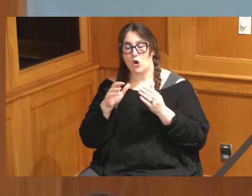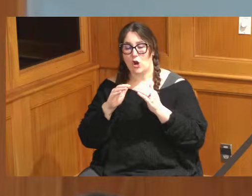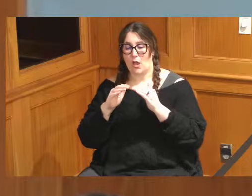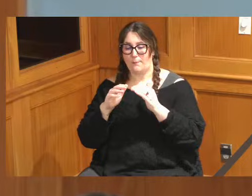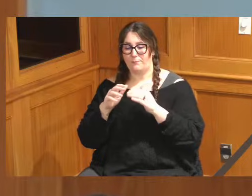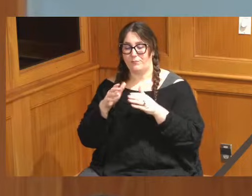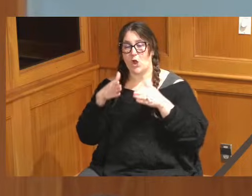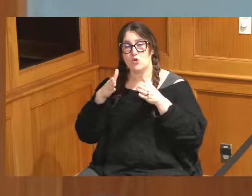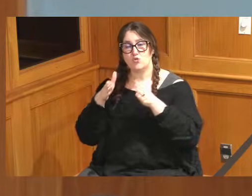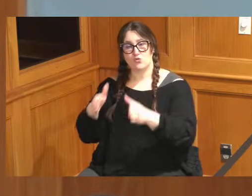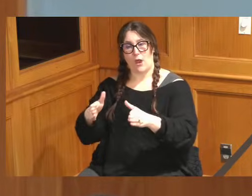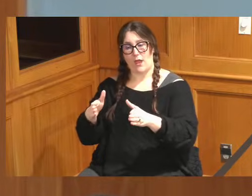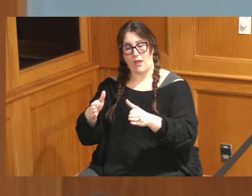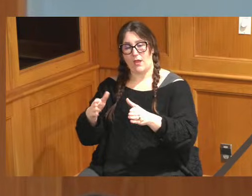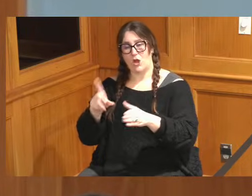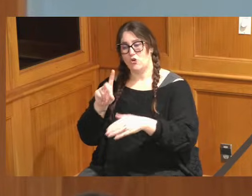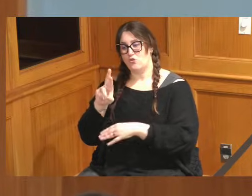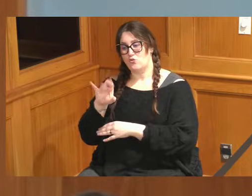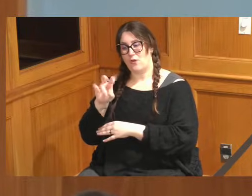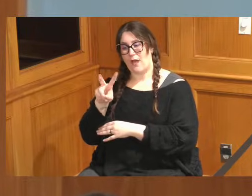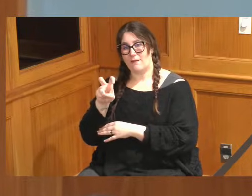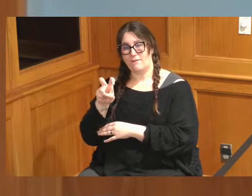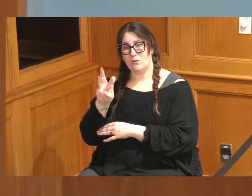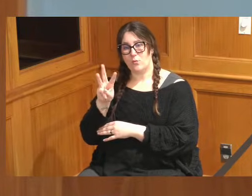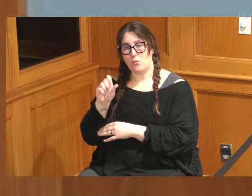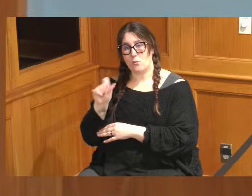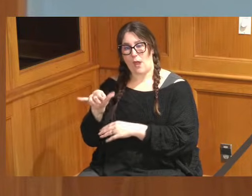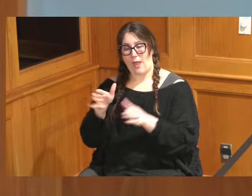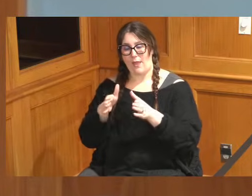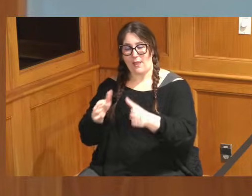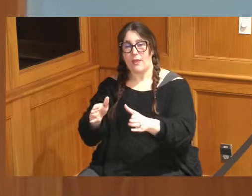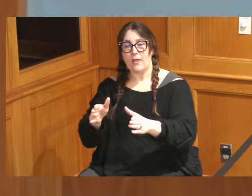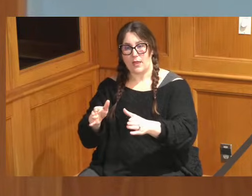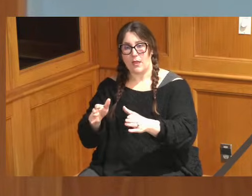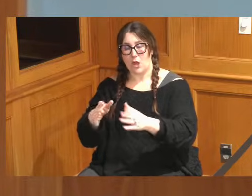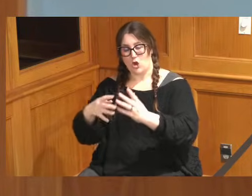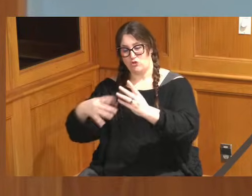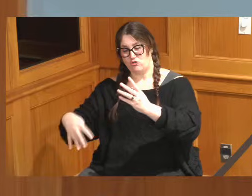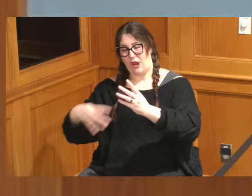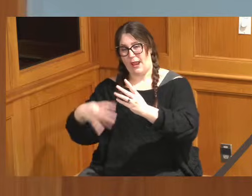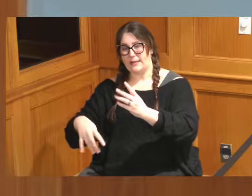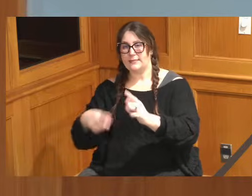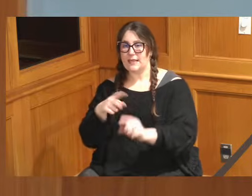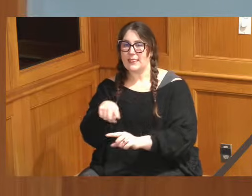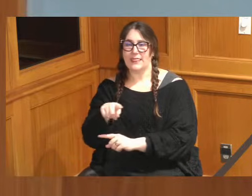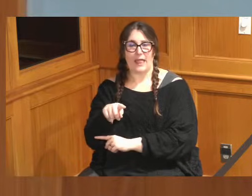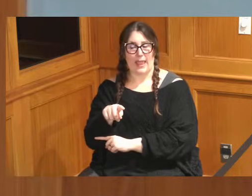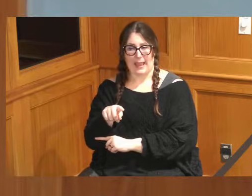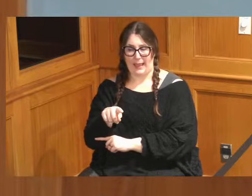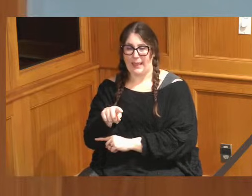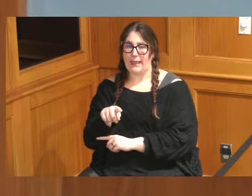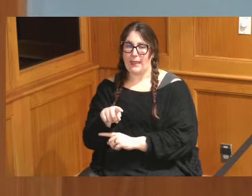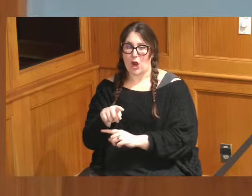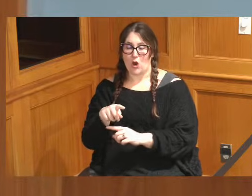one. Depressed driveways are notorious for being maybe at or below the storm sewer. so they have